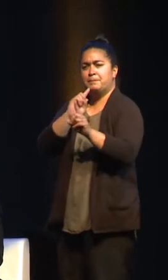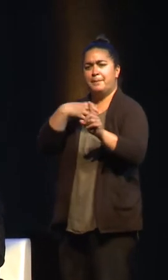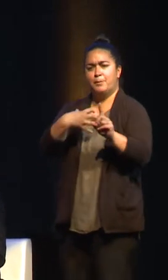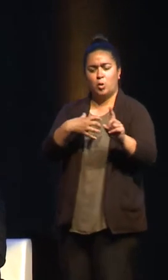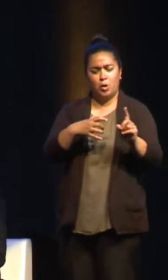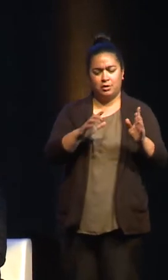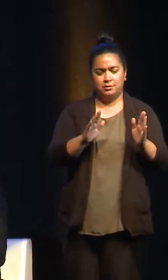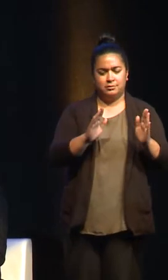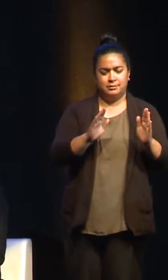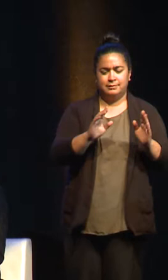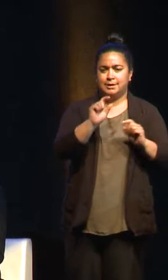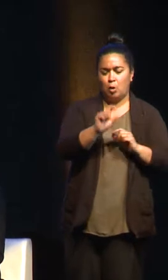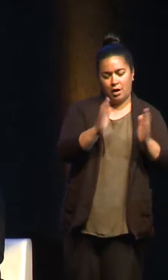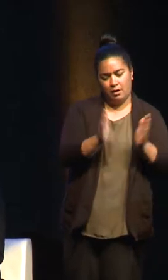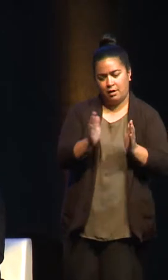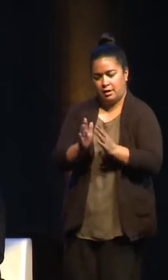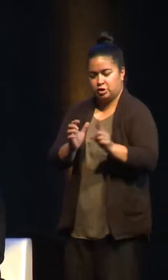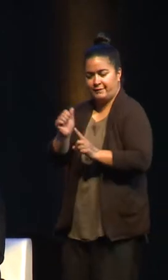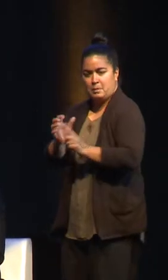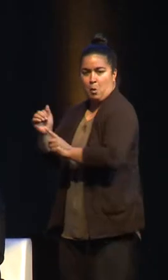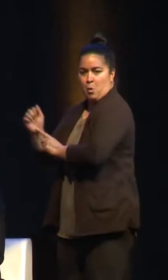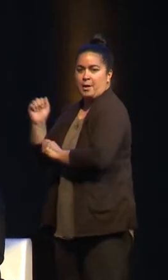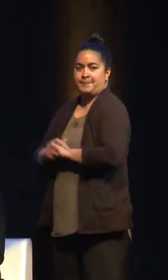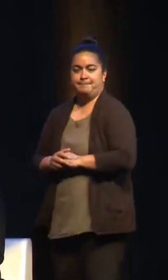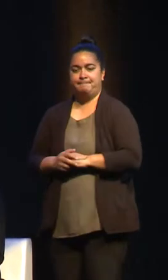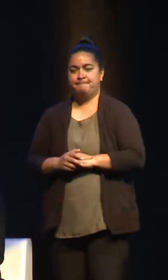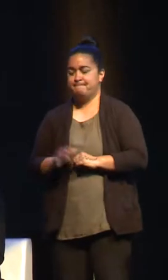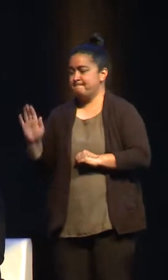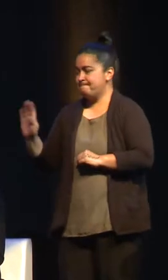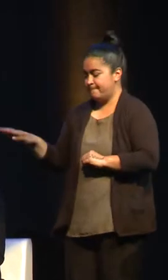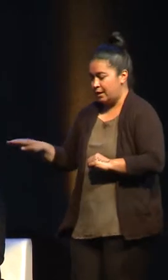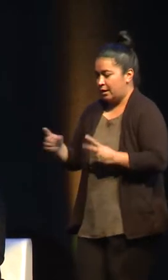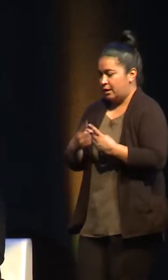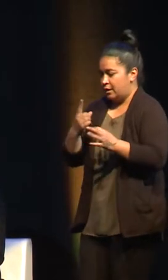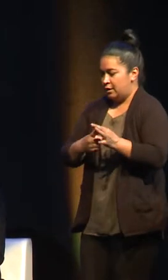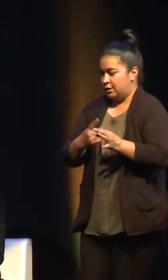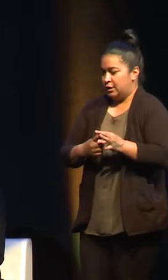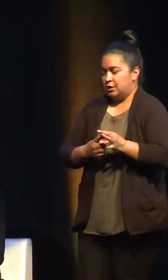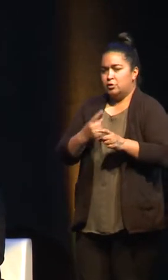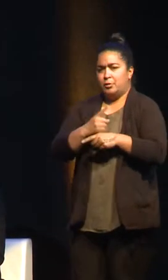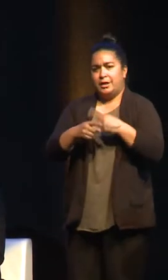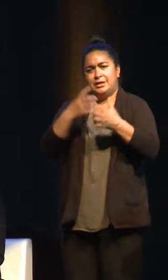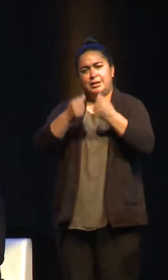short term as well. Jehan: Minister there's a question on Slido from someone who says, ‘given the decline in Dairy sales globally why is the government